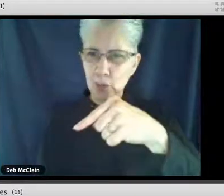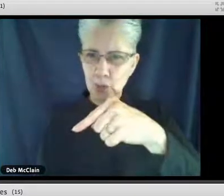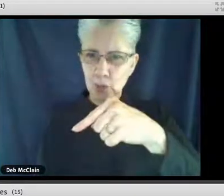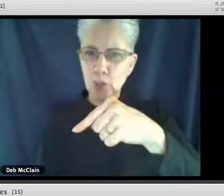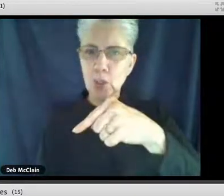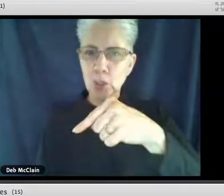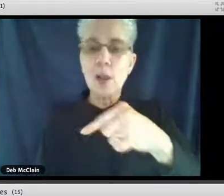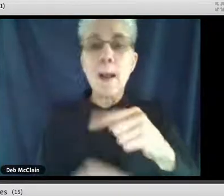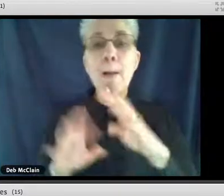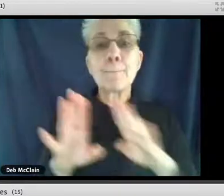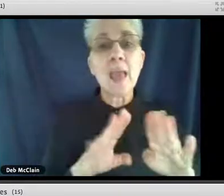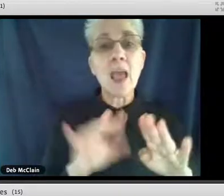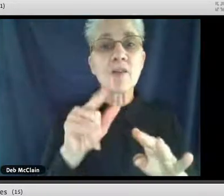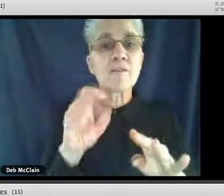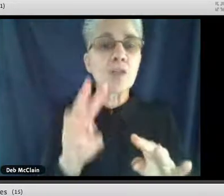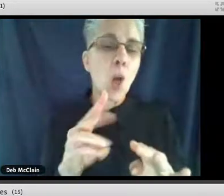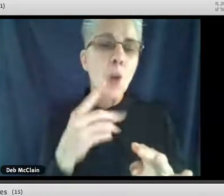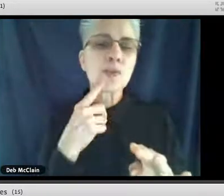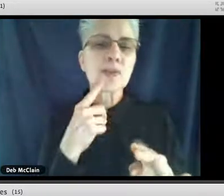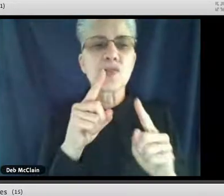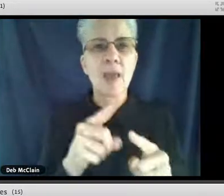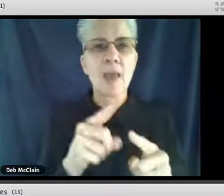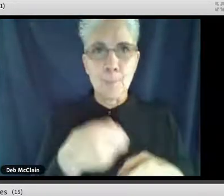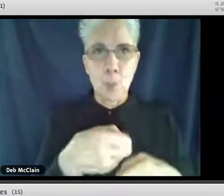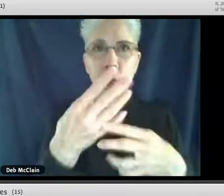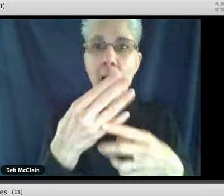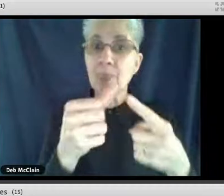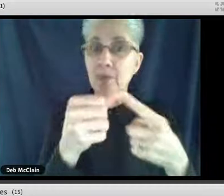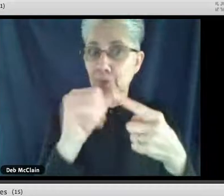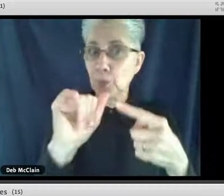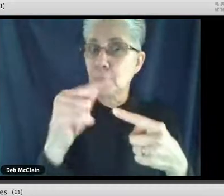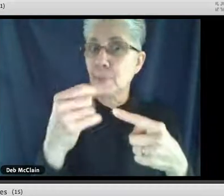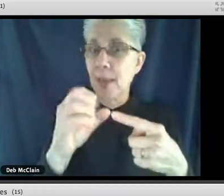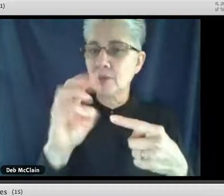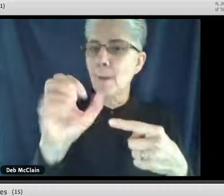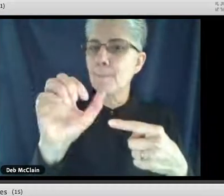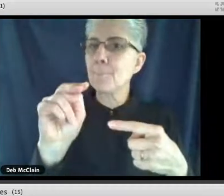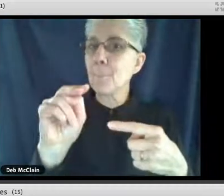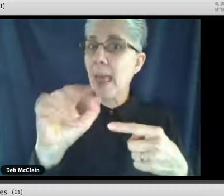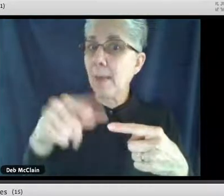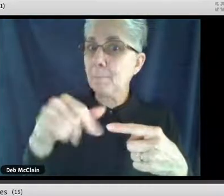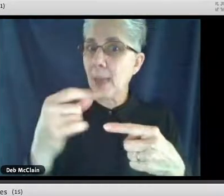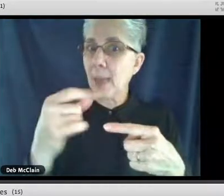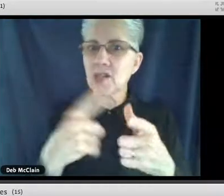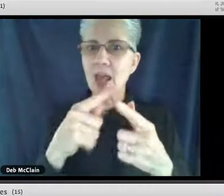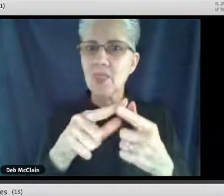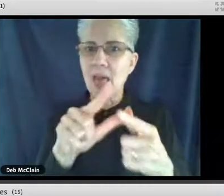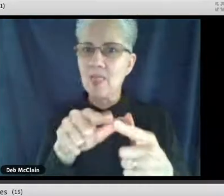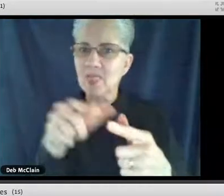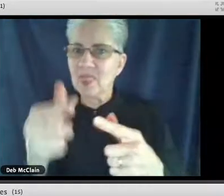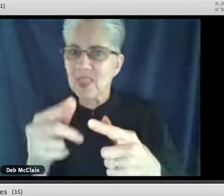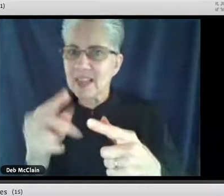Behavior flow will say, they went to the main page, and then they went to this page, and then this is...